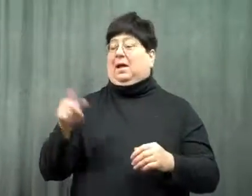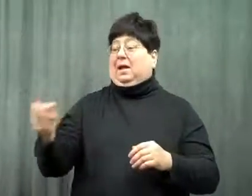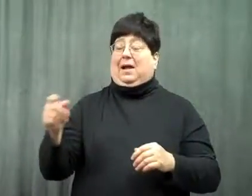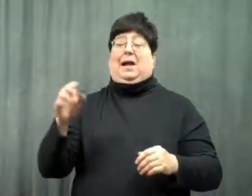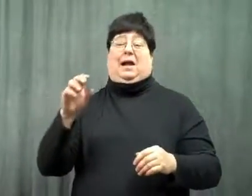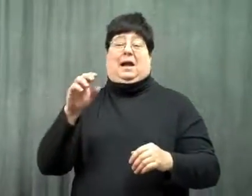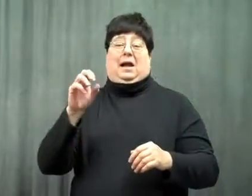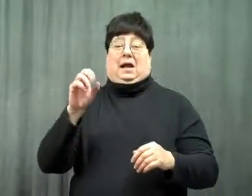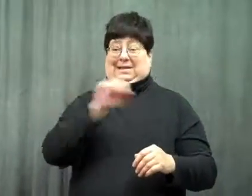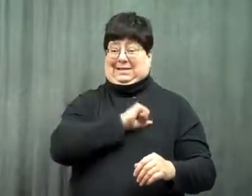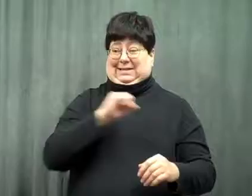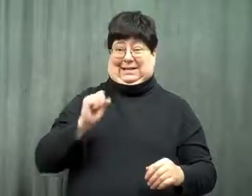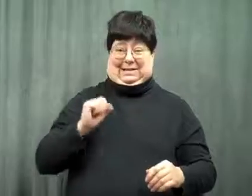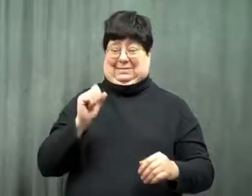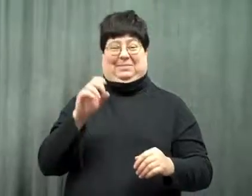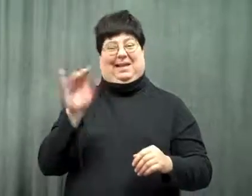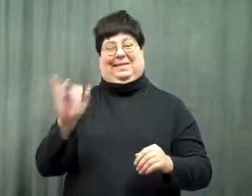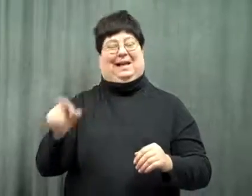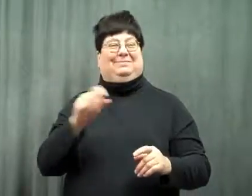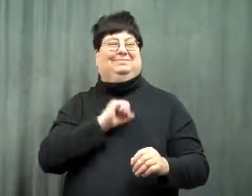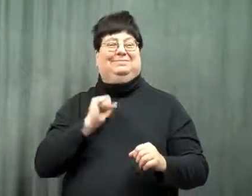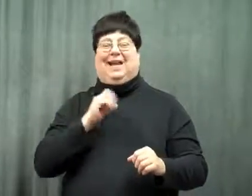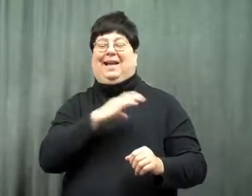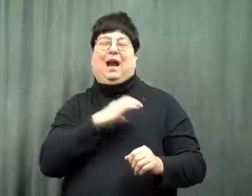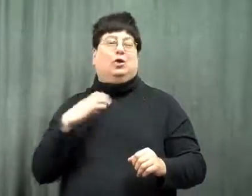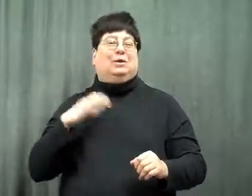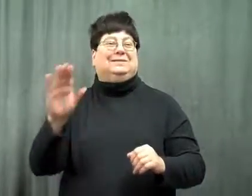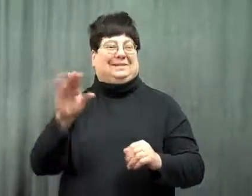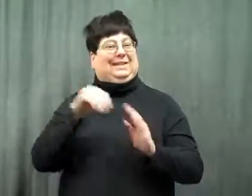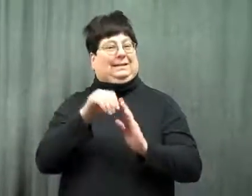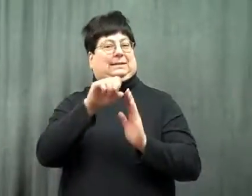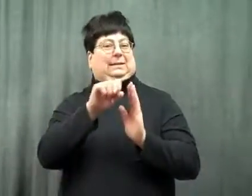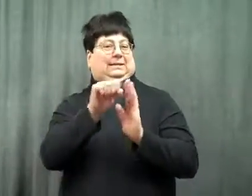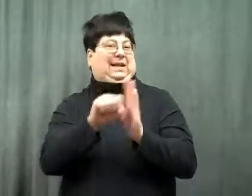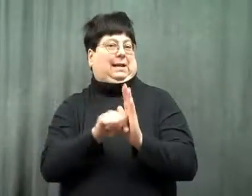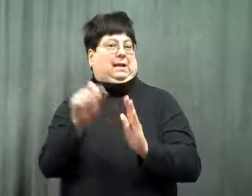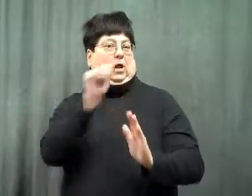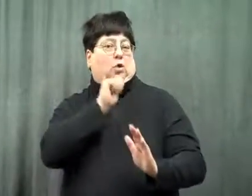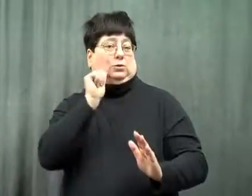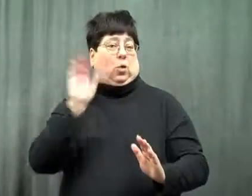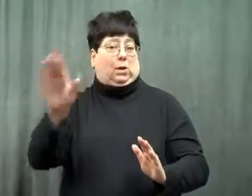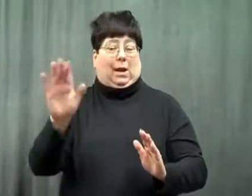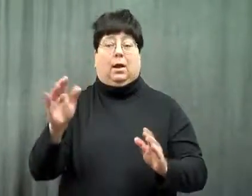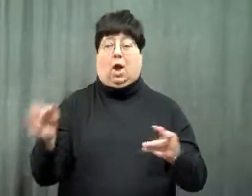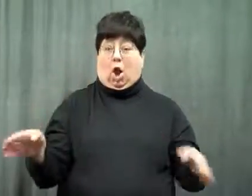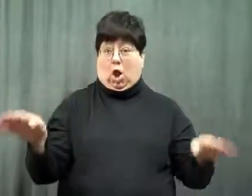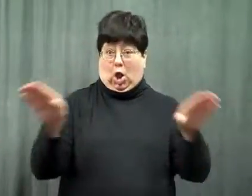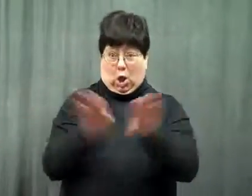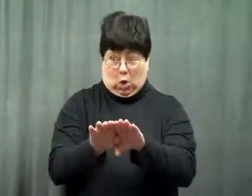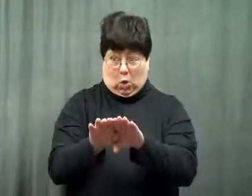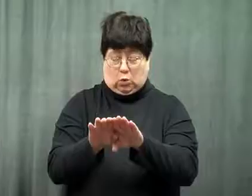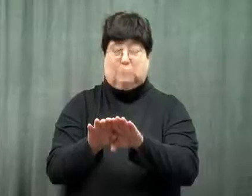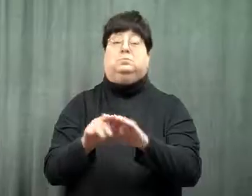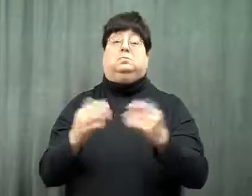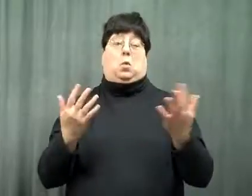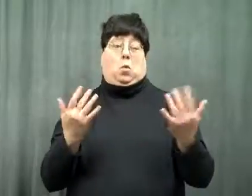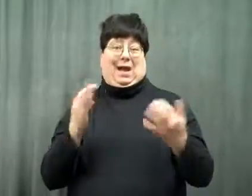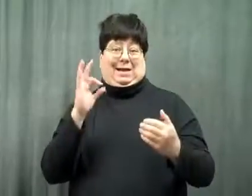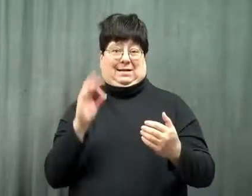Once the state senate’s session has closed, there is a waiting period of 90 days.